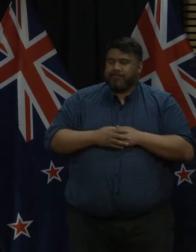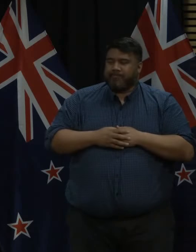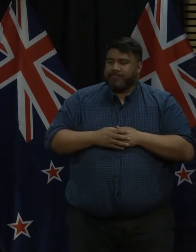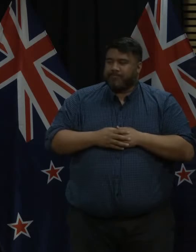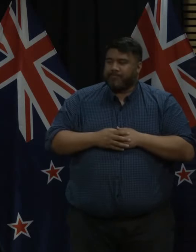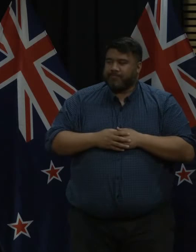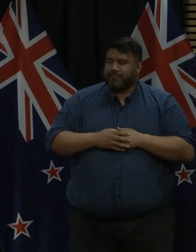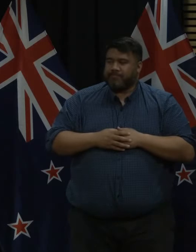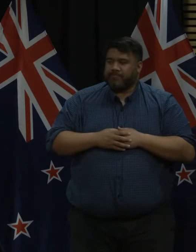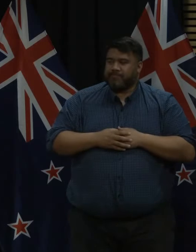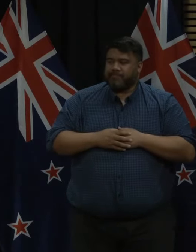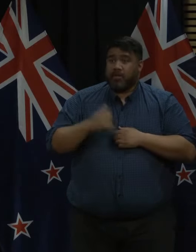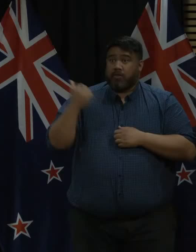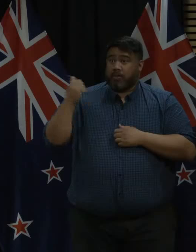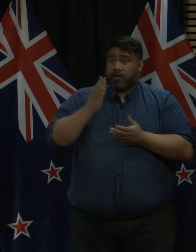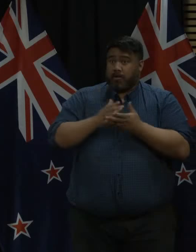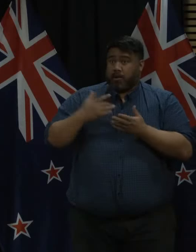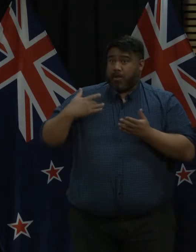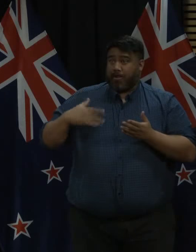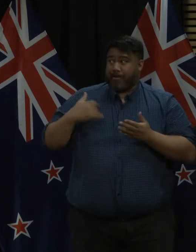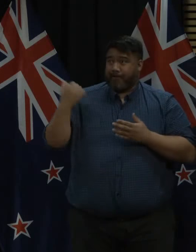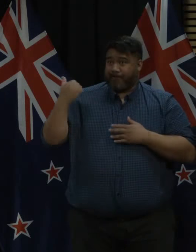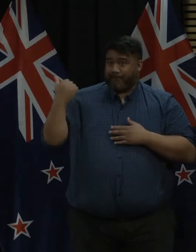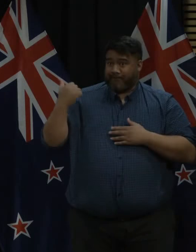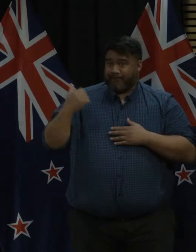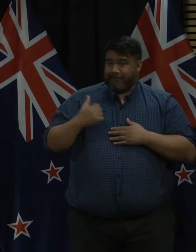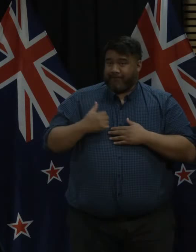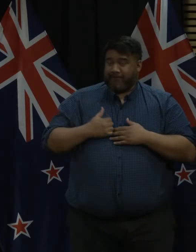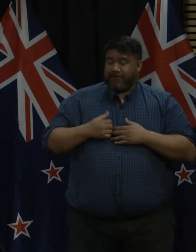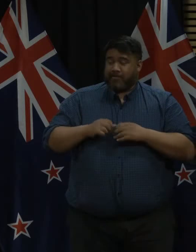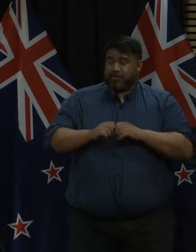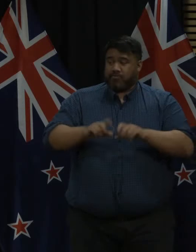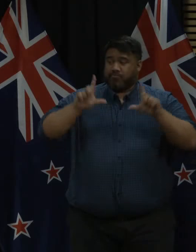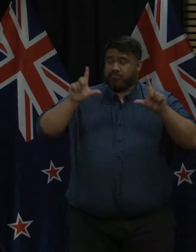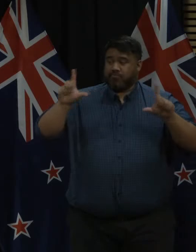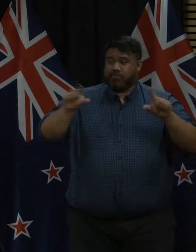If you do have one, you can log in which we will do now.